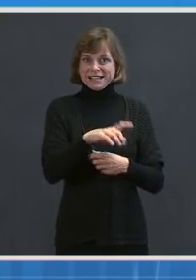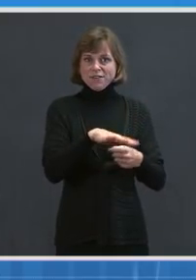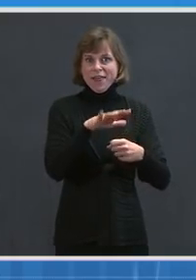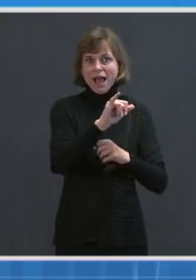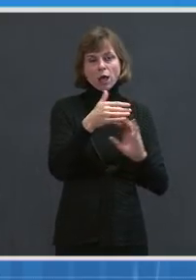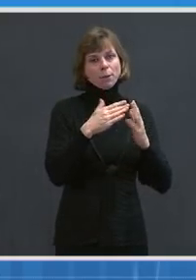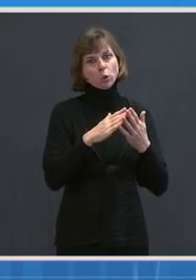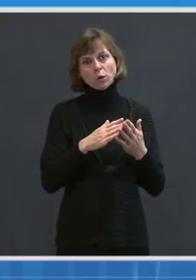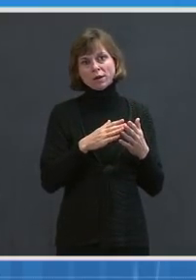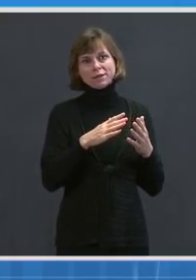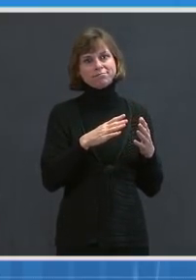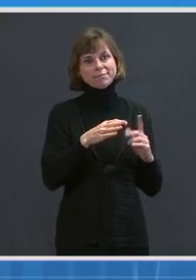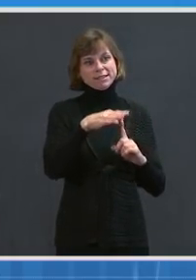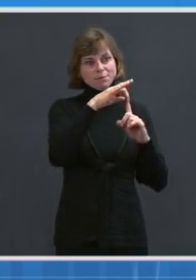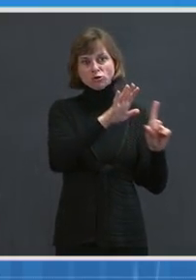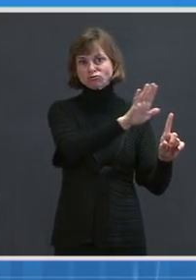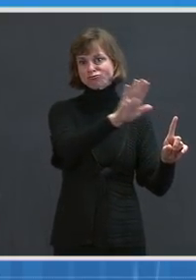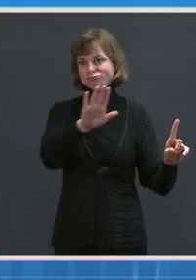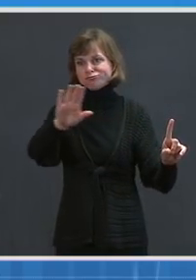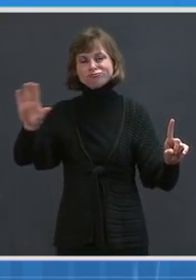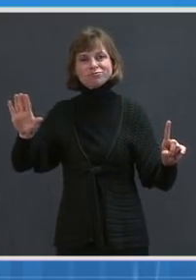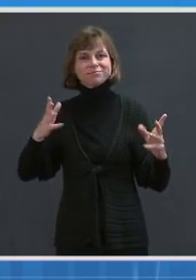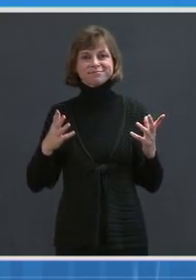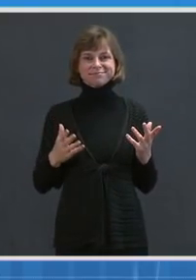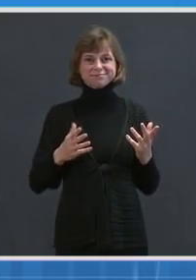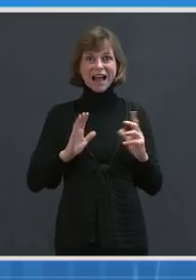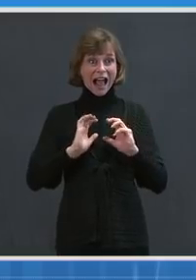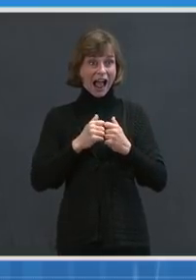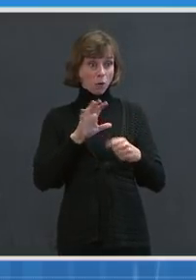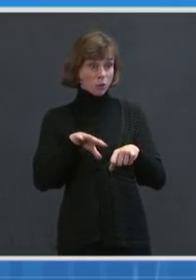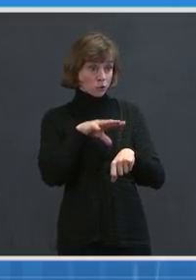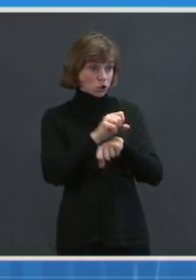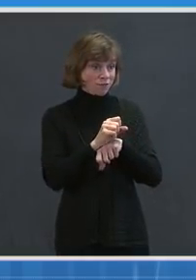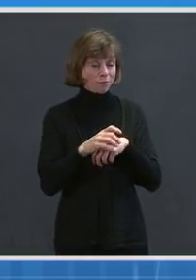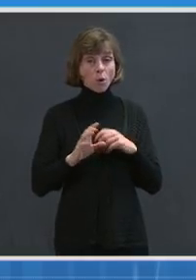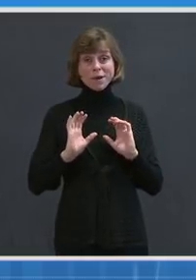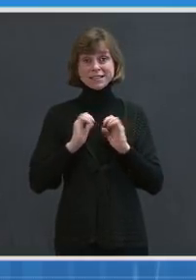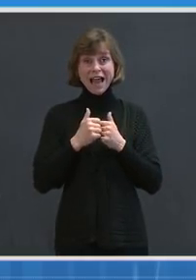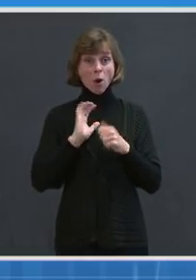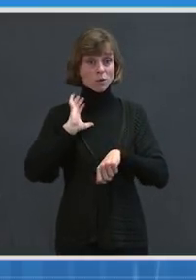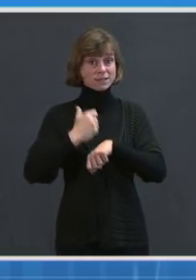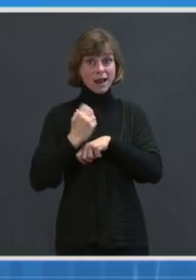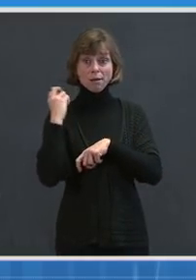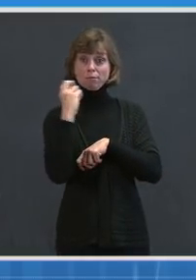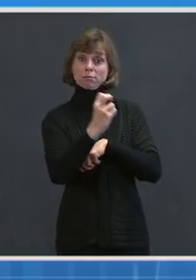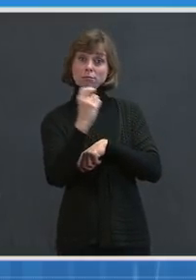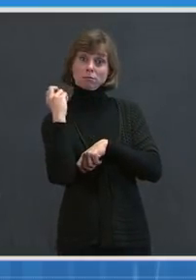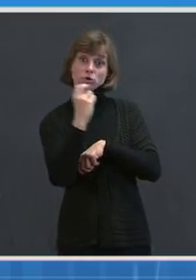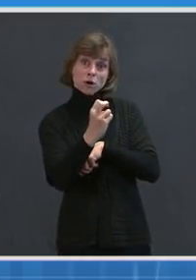including whether there are mobile vans and clinics that need to be set up, including transportation issues